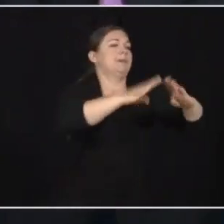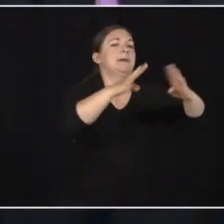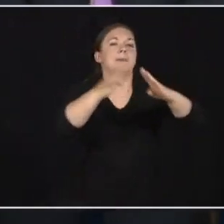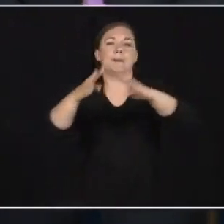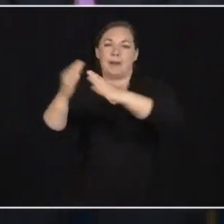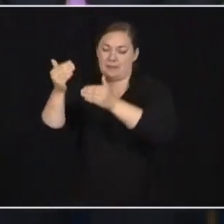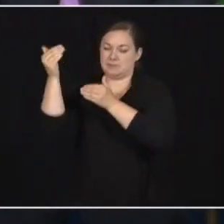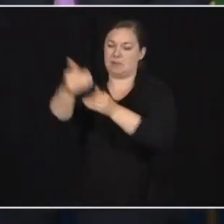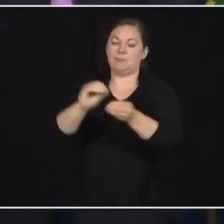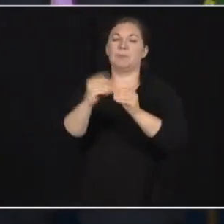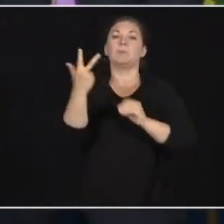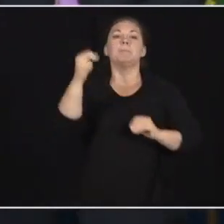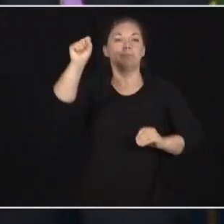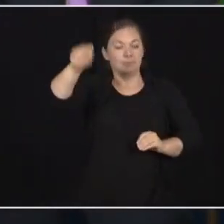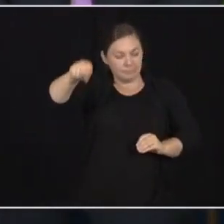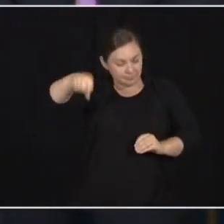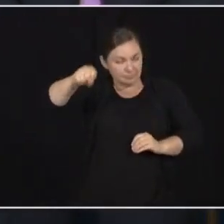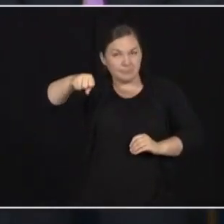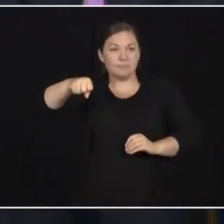and I will pass it over to the minister.